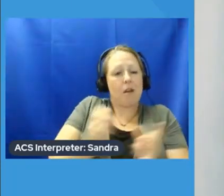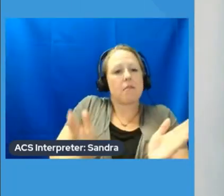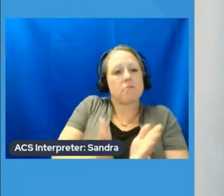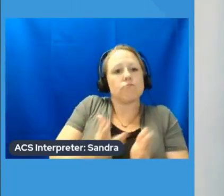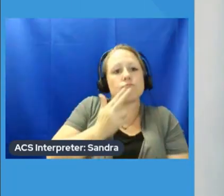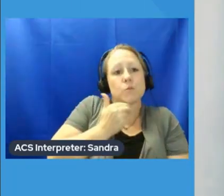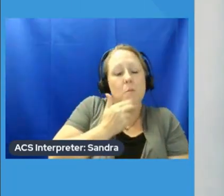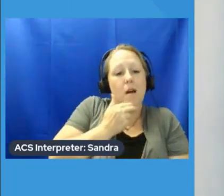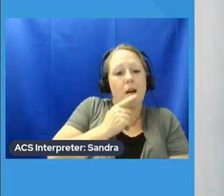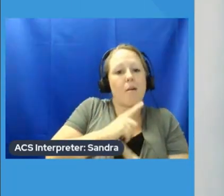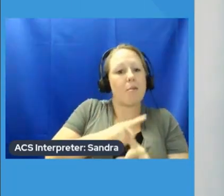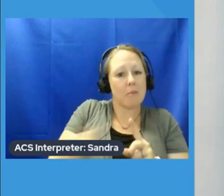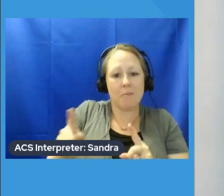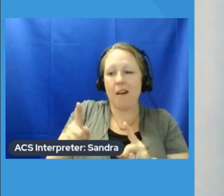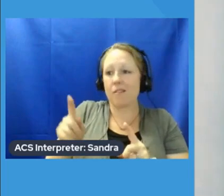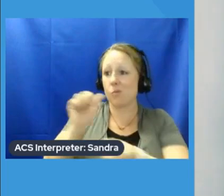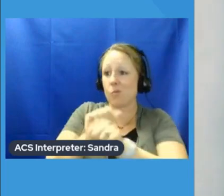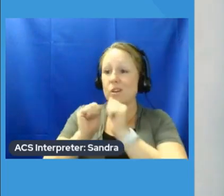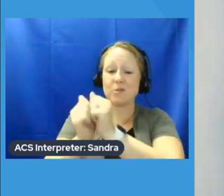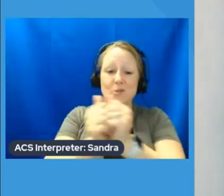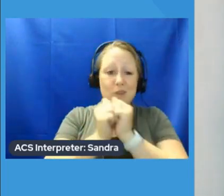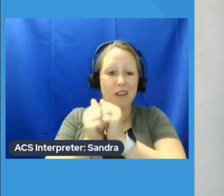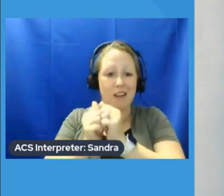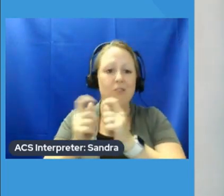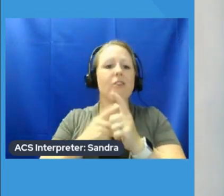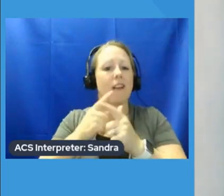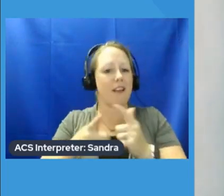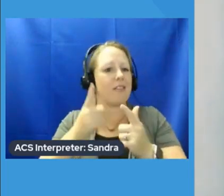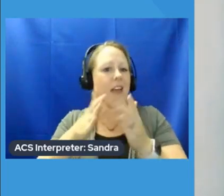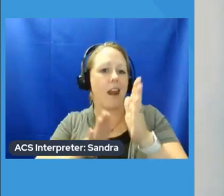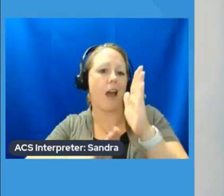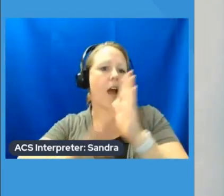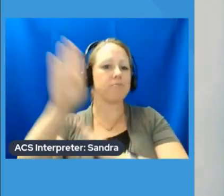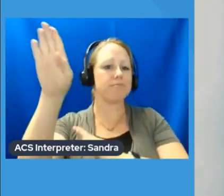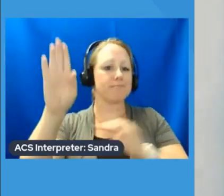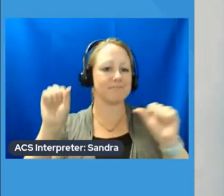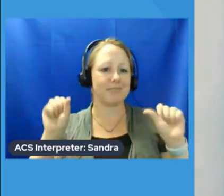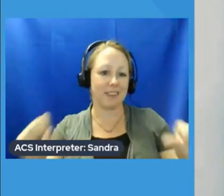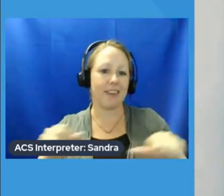Thank you FPG and thank you Pat Trohanis for your value of relationships,